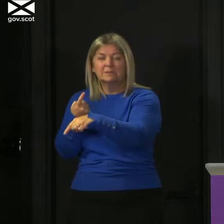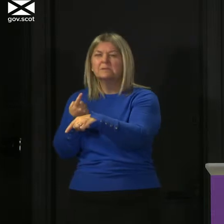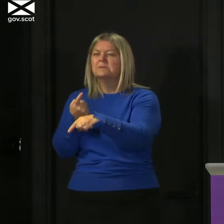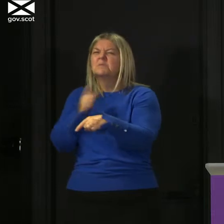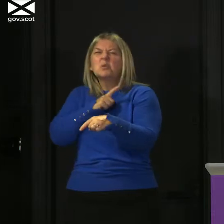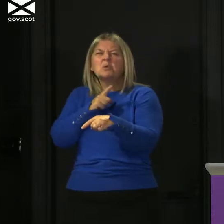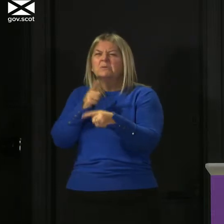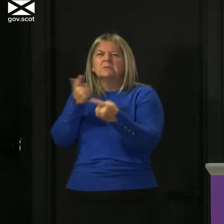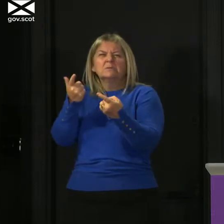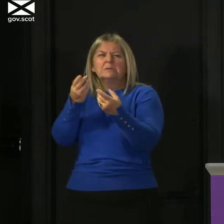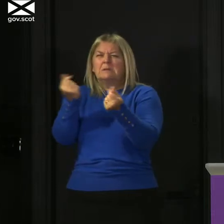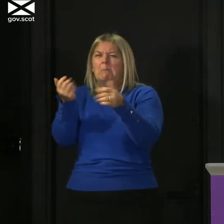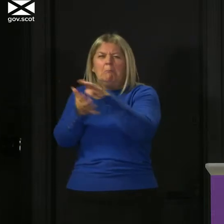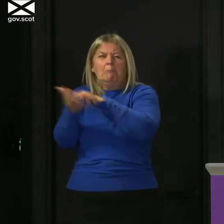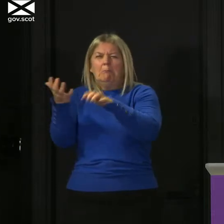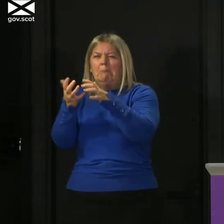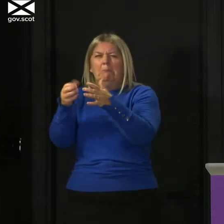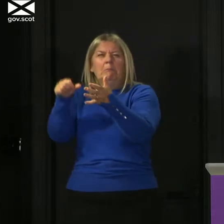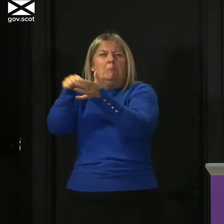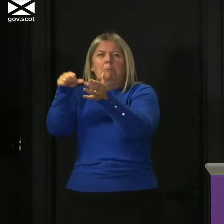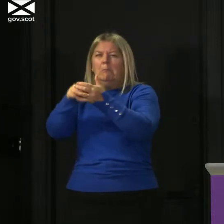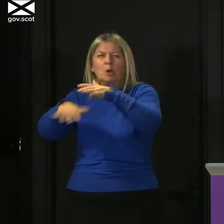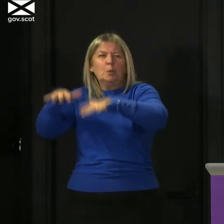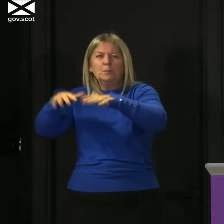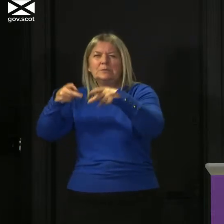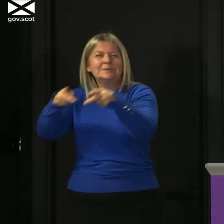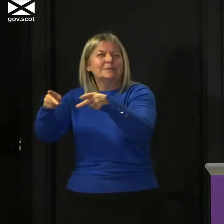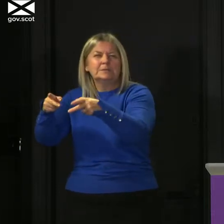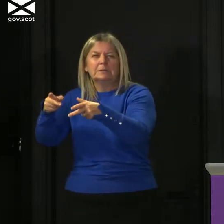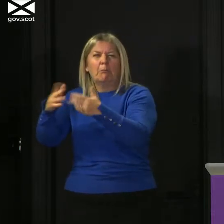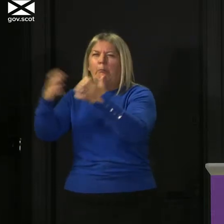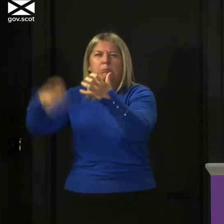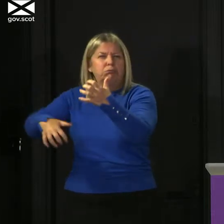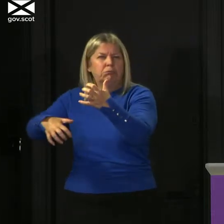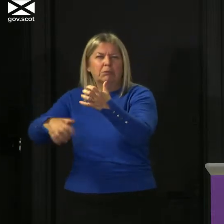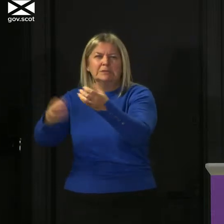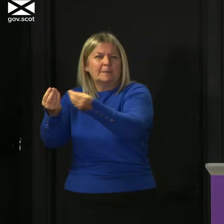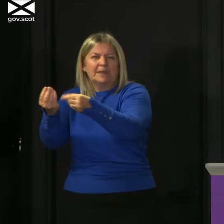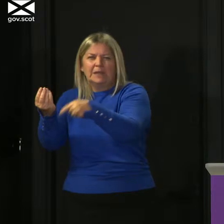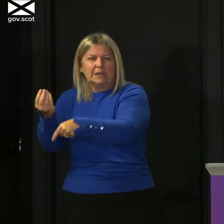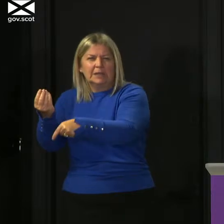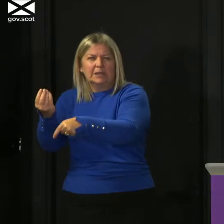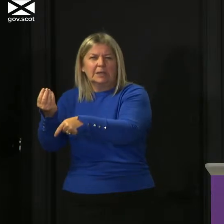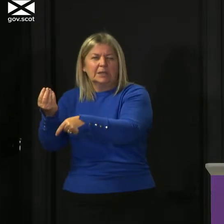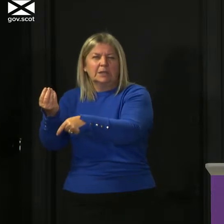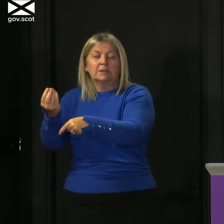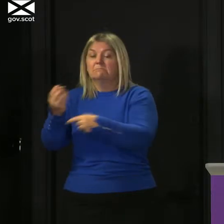malfunction in a Public Health England computer system, so it is not a computer system we use